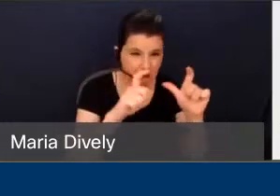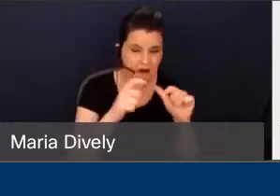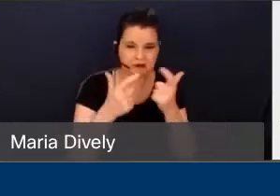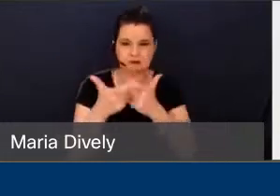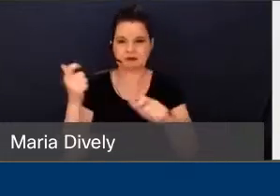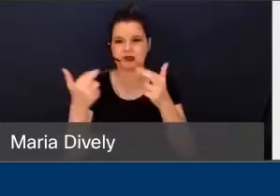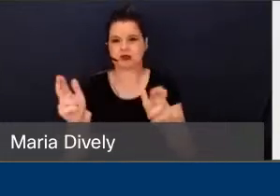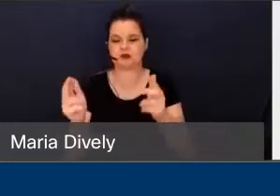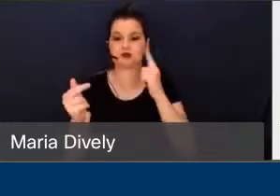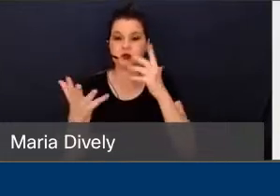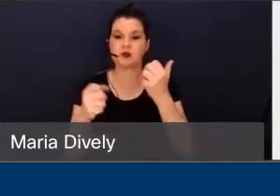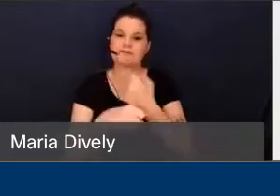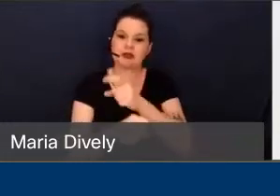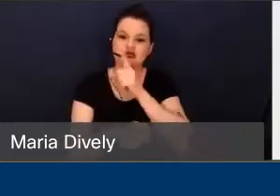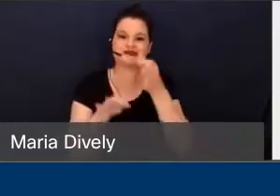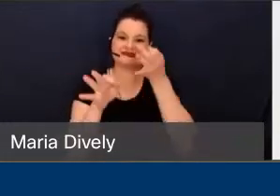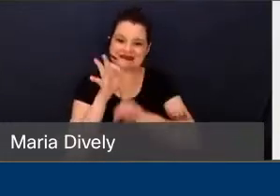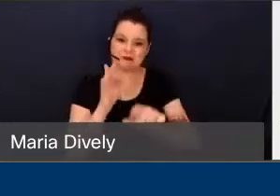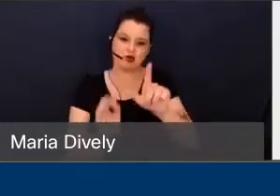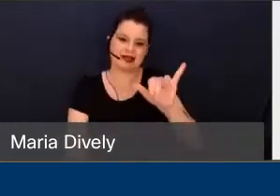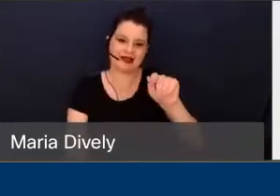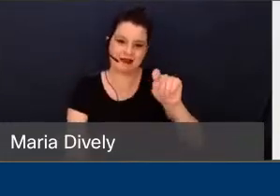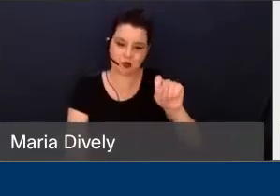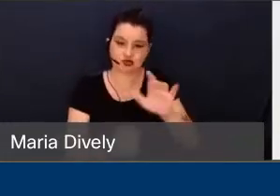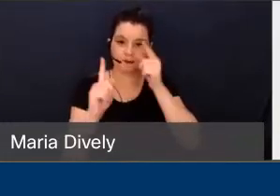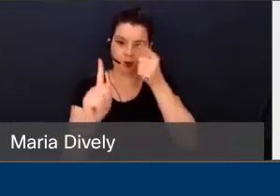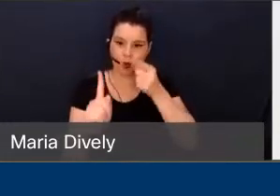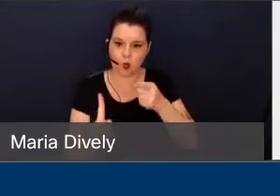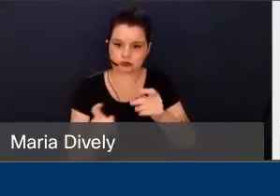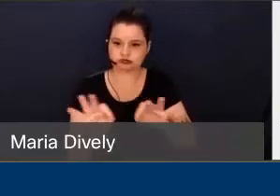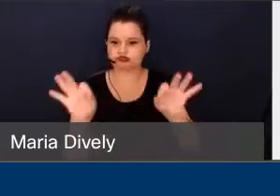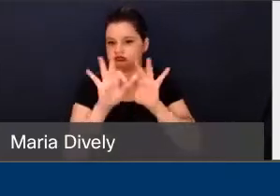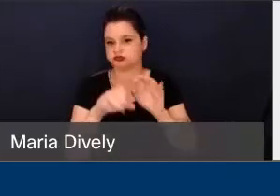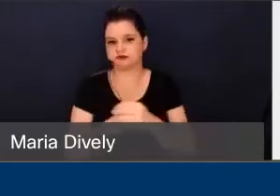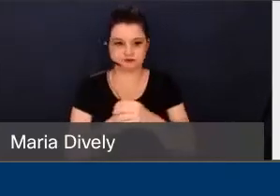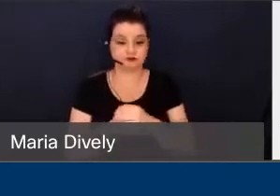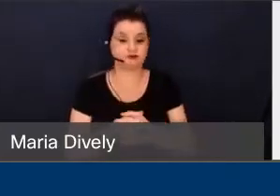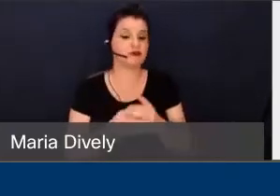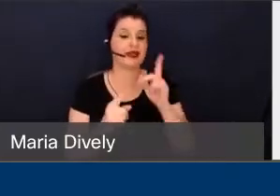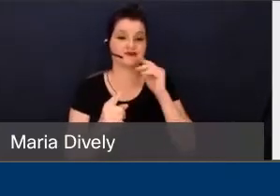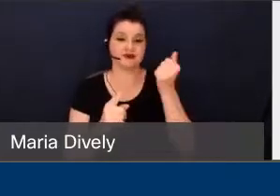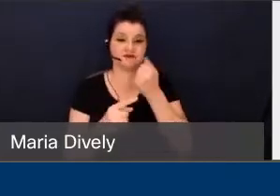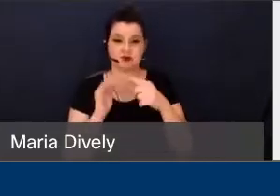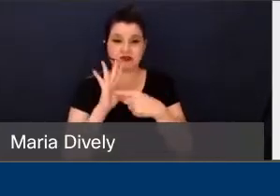And so you want to use a simple layout to make sure that you're getting your points across. Um, I have a couple of examples of